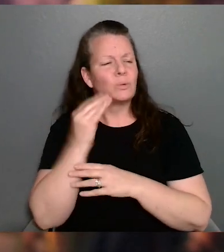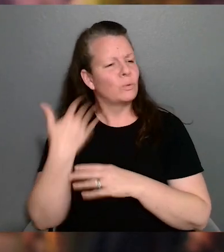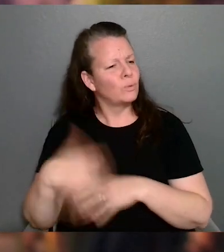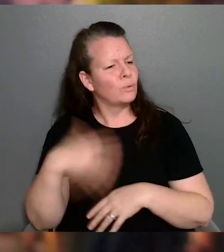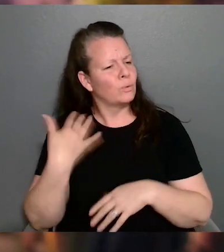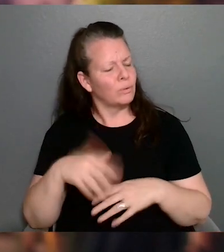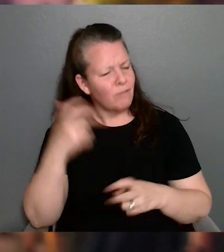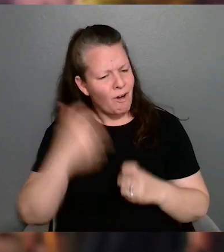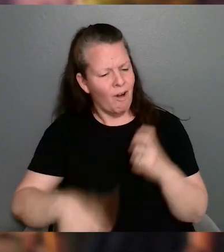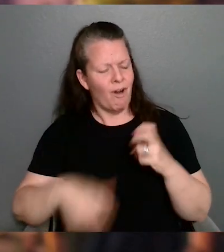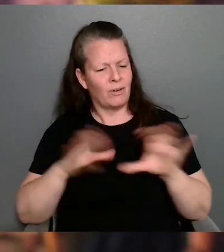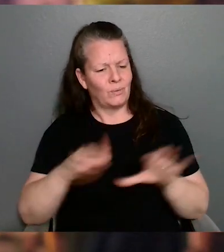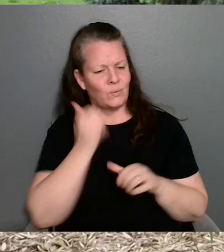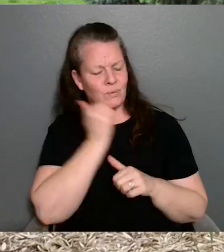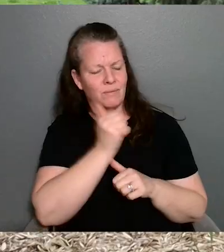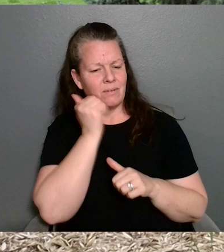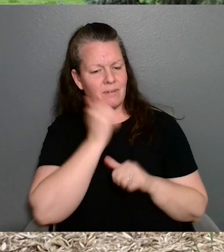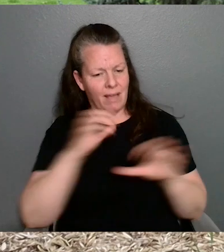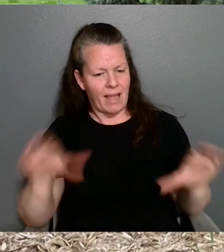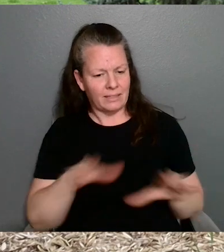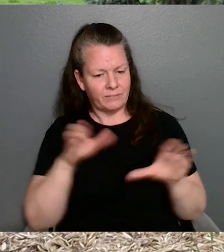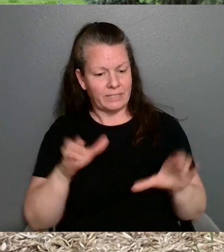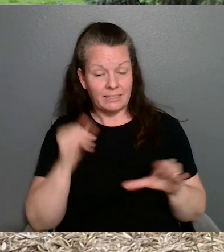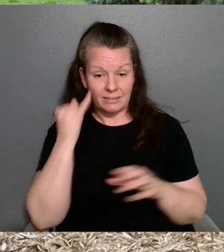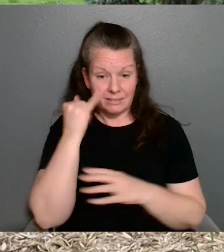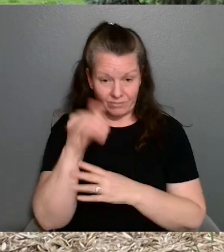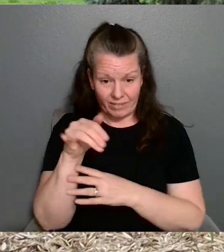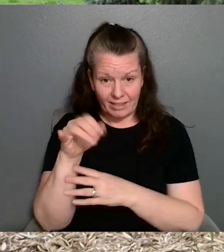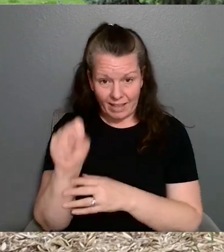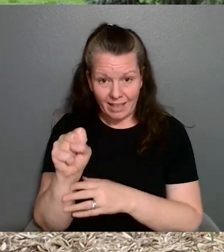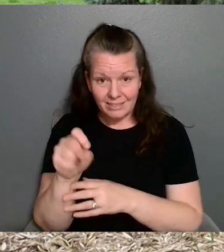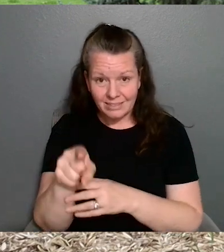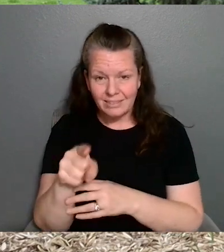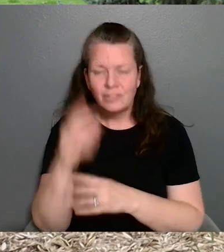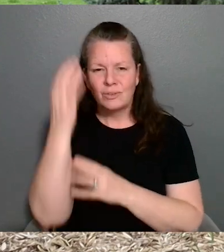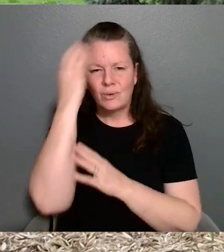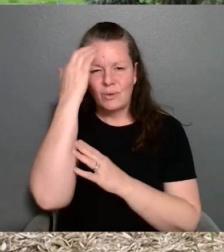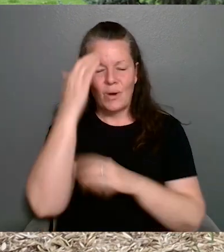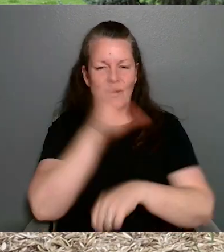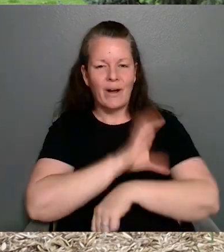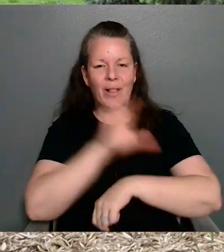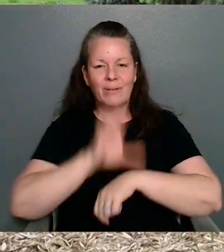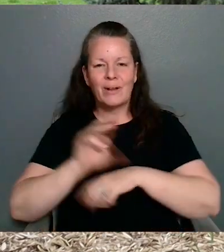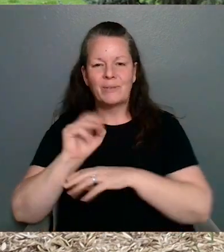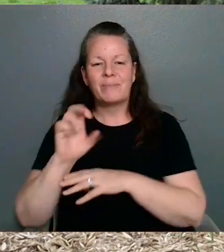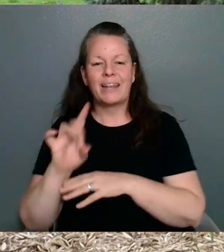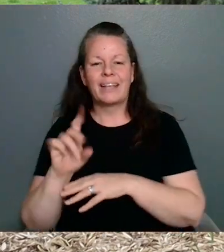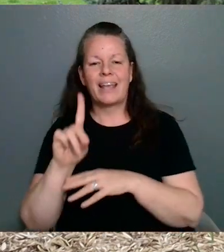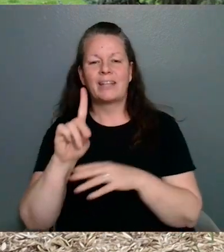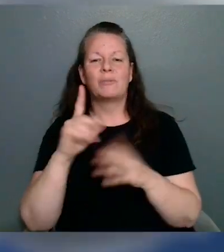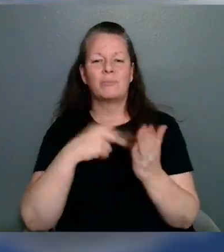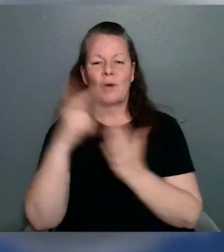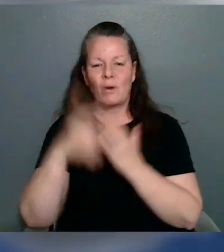daily activities. If so, you should know the Colorado's Medicaid program has services called Long Term